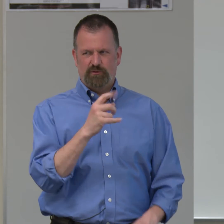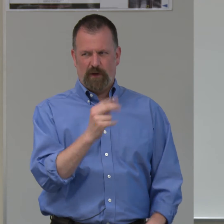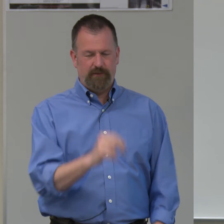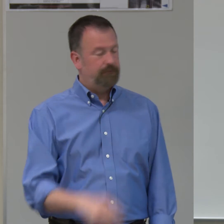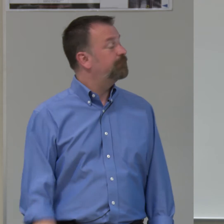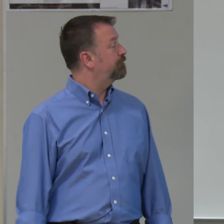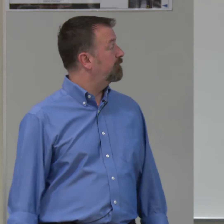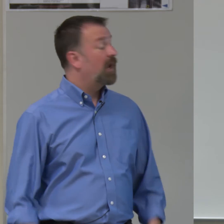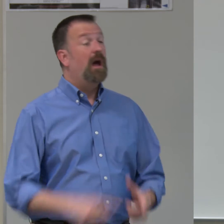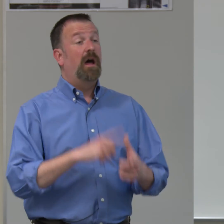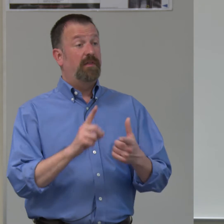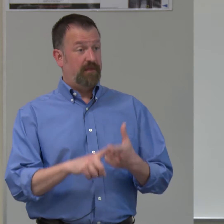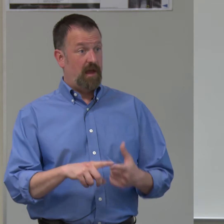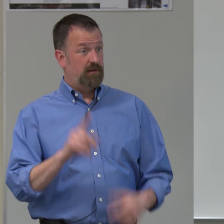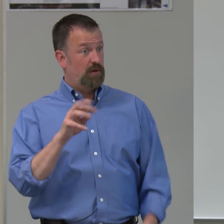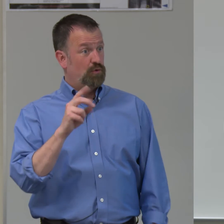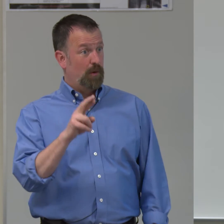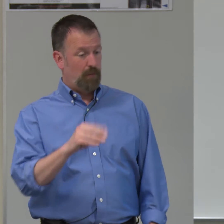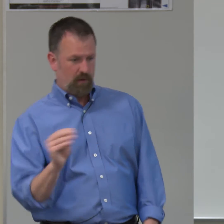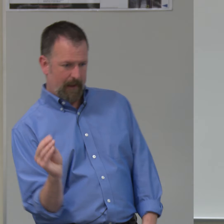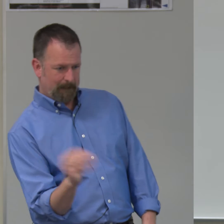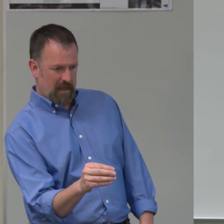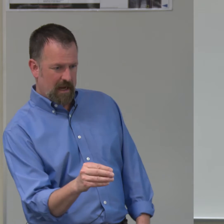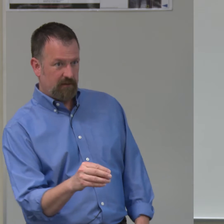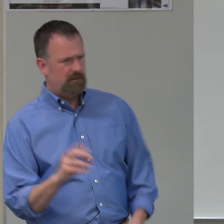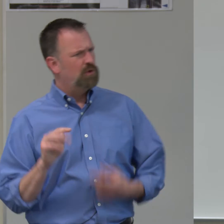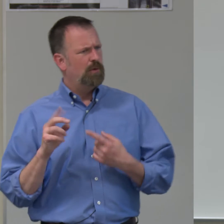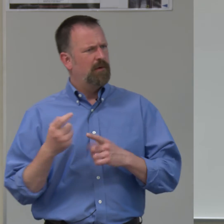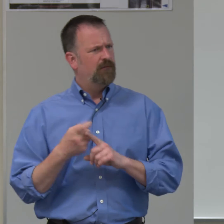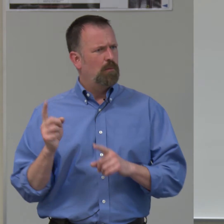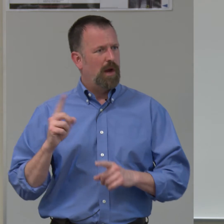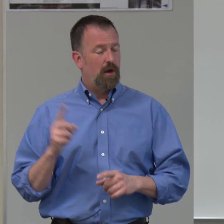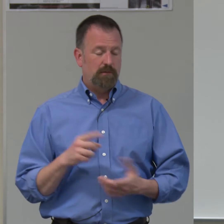with a tumor that originated from one of these mice